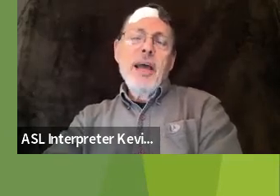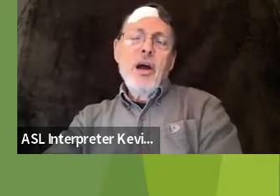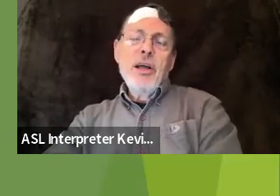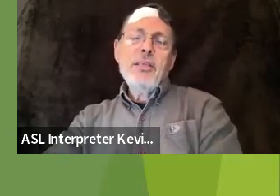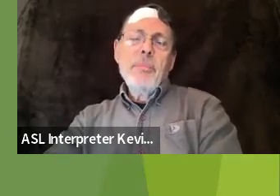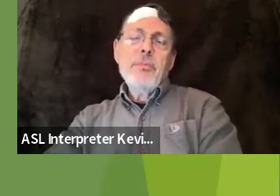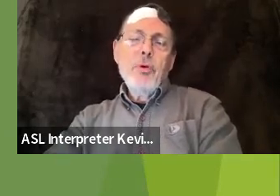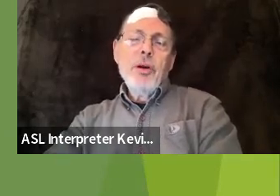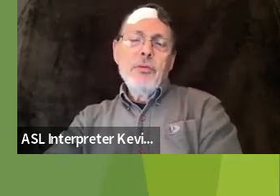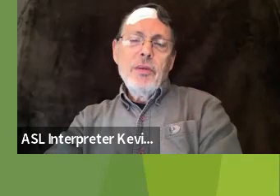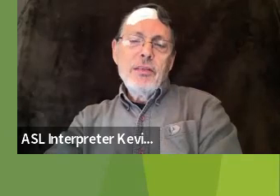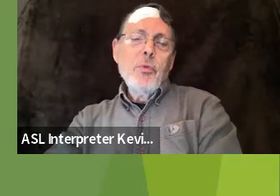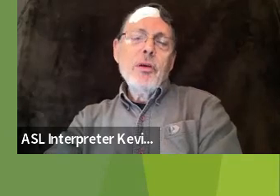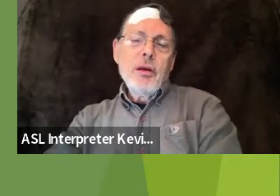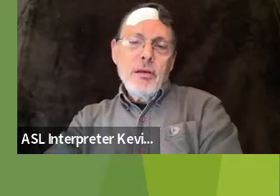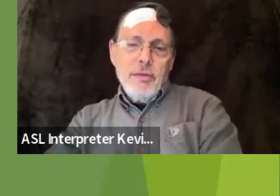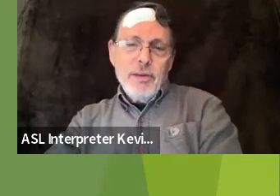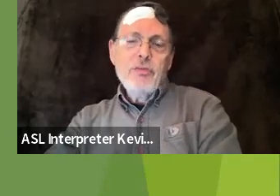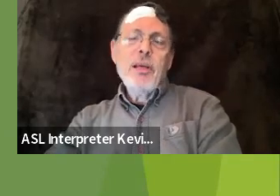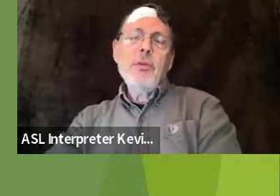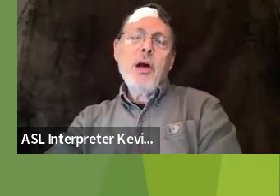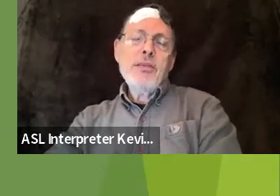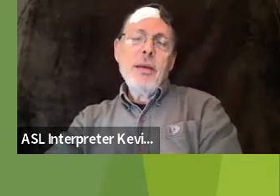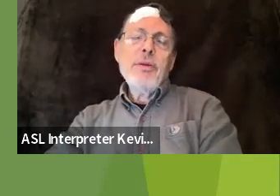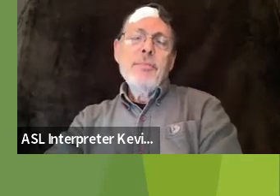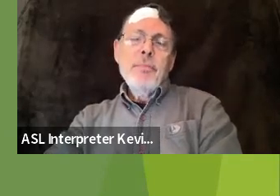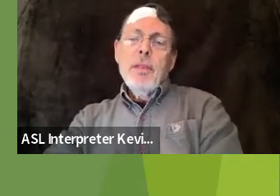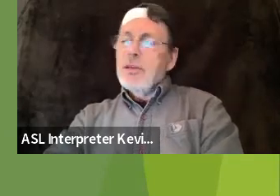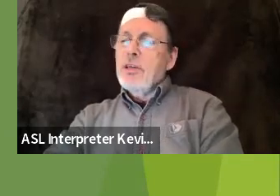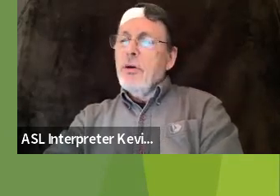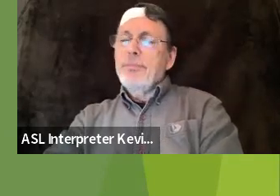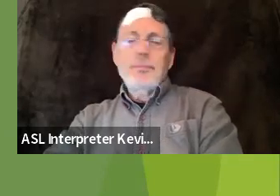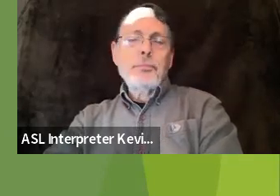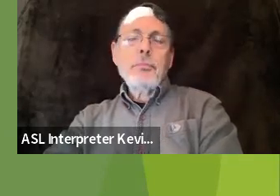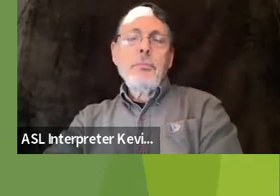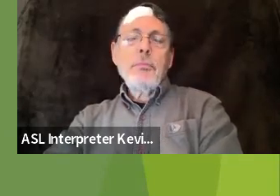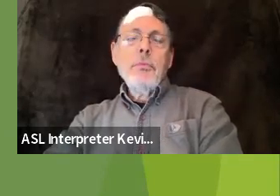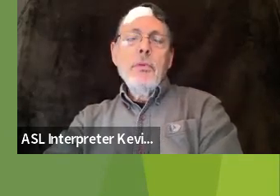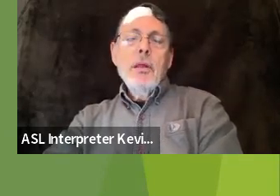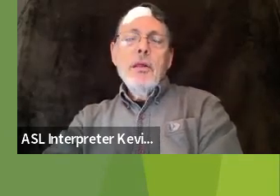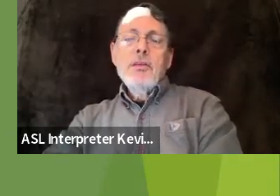that concept. It's more an understandable concept.